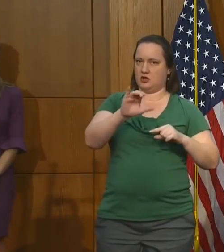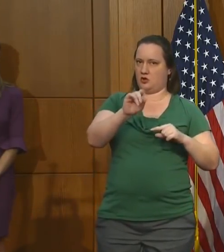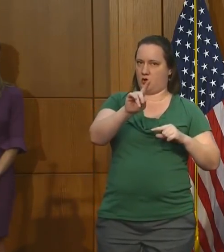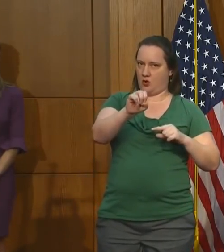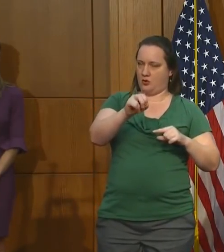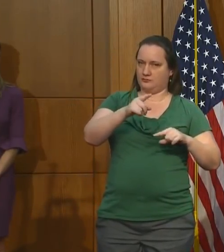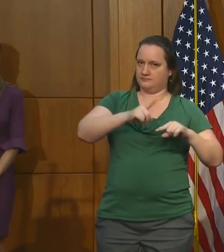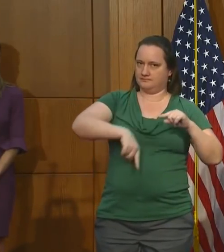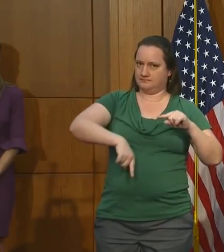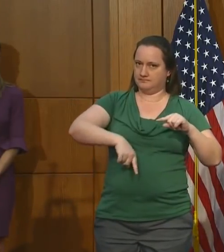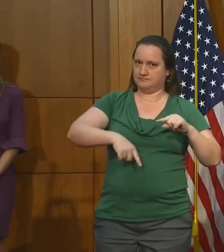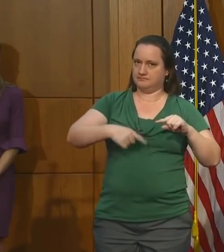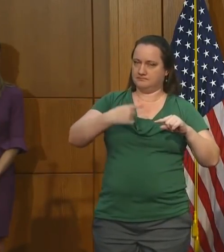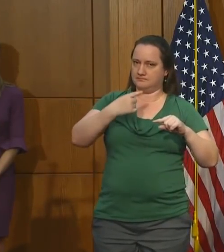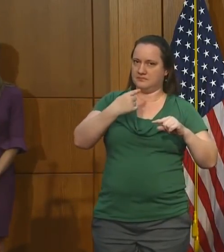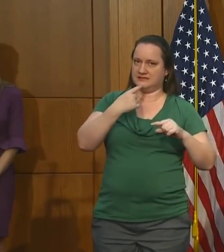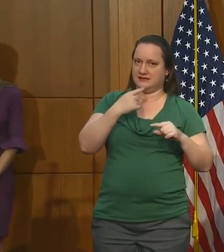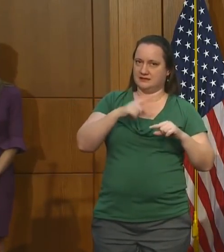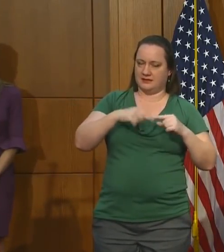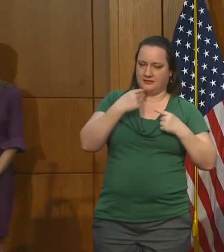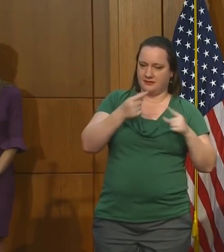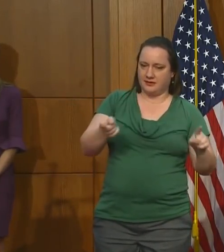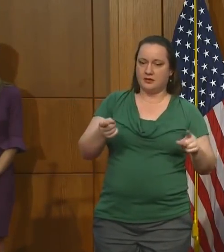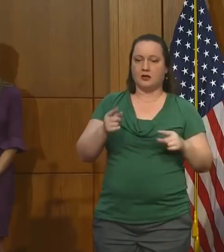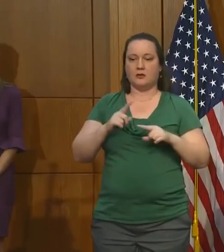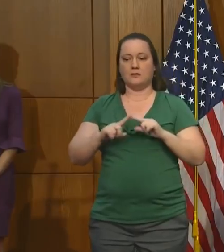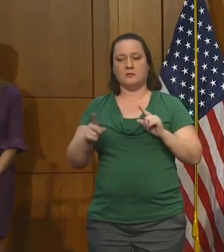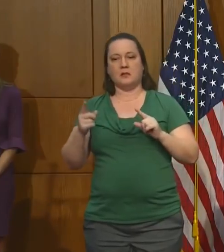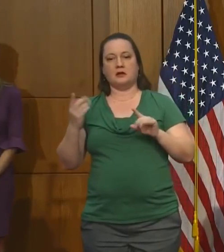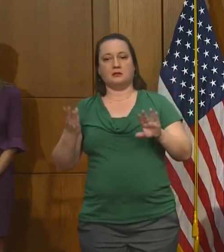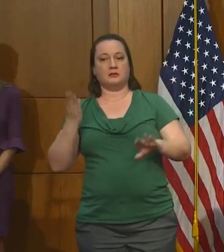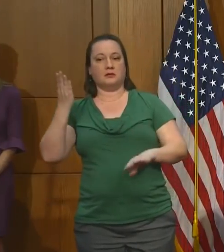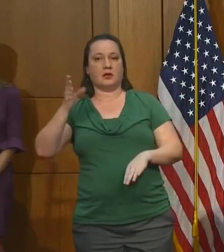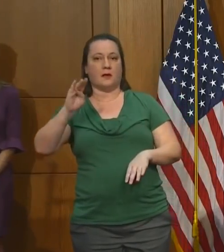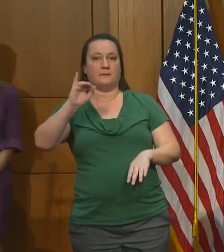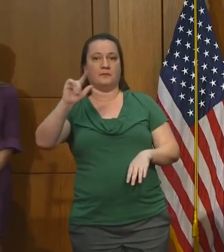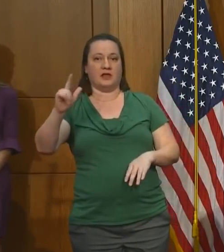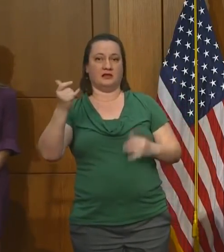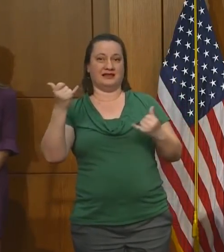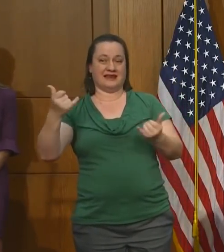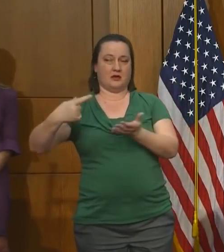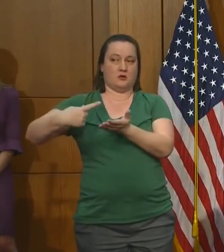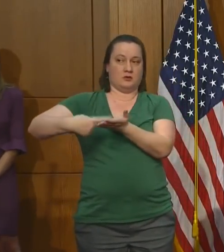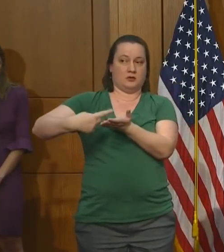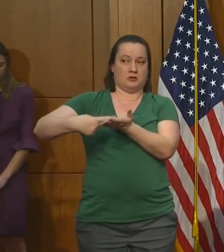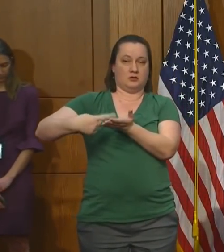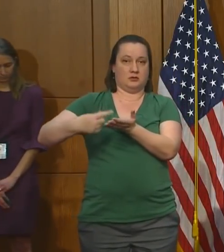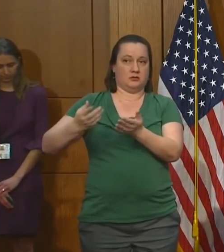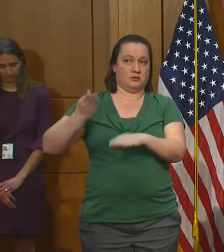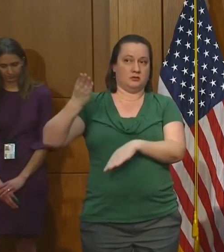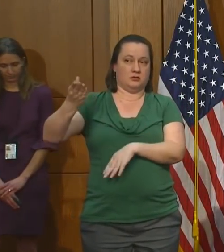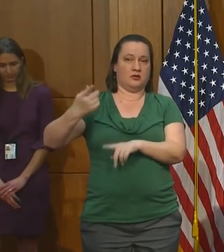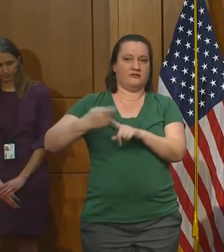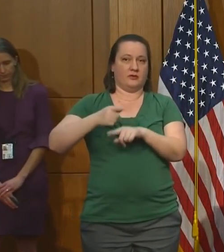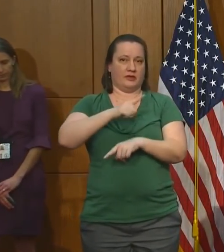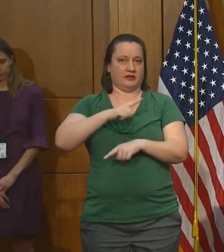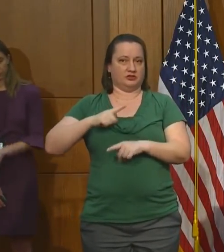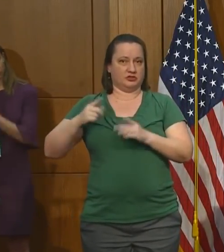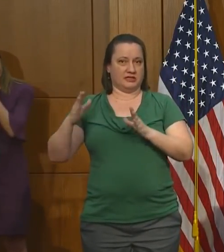OF A SPECIAL SESSION SO WANTED TO HEAR FROM YOU ON THAT- ARE YOU GOING TO SUPPORT. WITHOUT JACKIE THIS IS A GREAT QUESTION